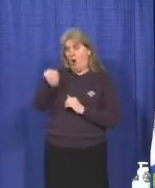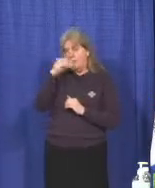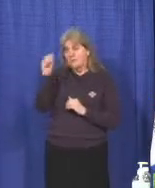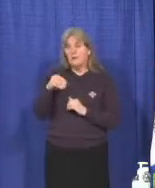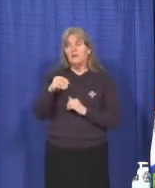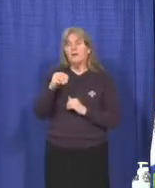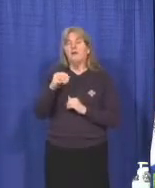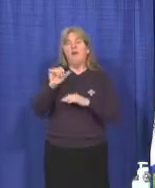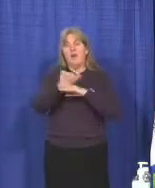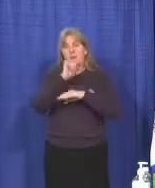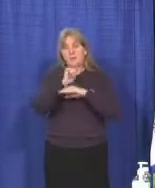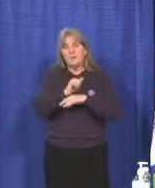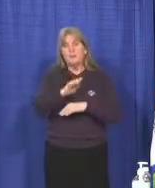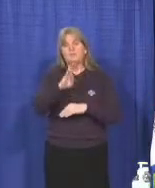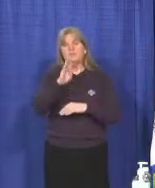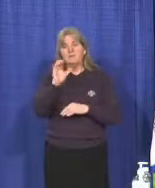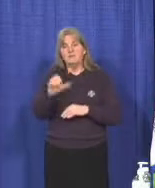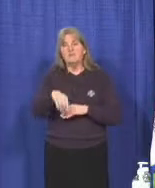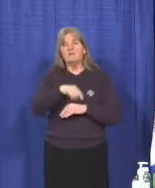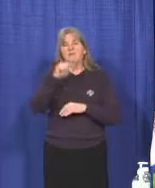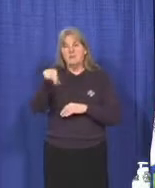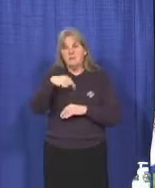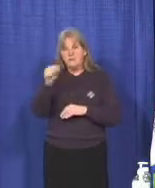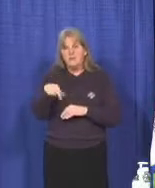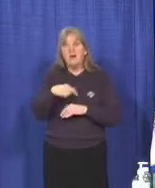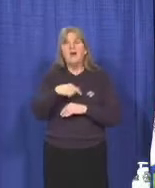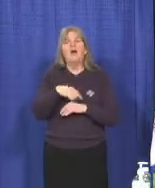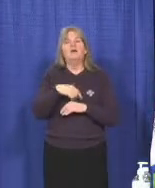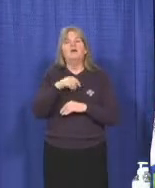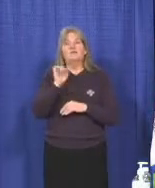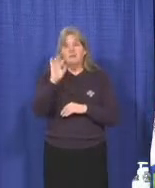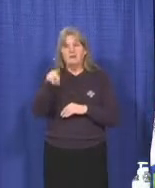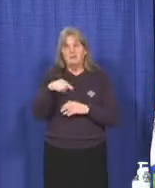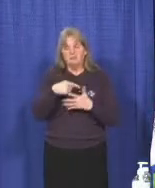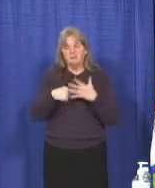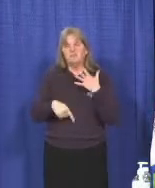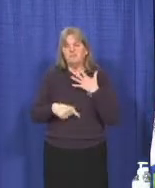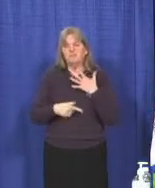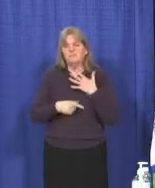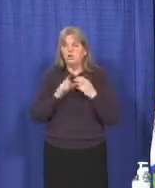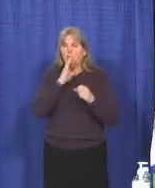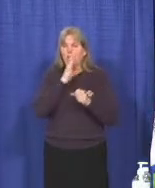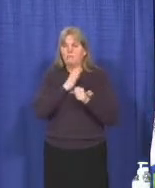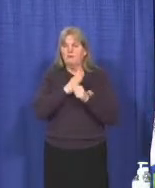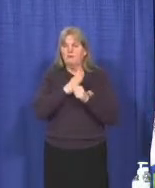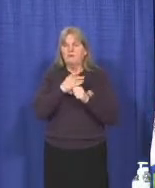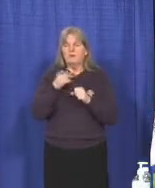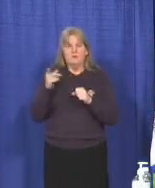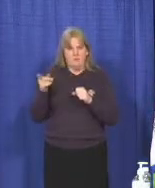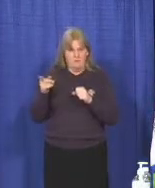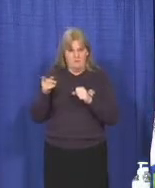Alberta can't British Columbia, and the confirmed numbers go up